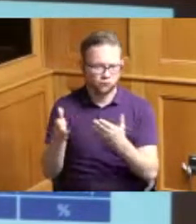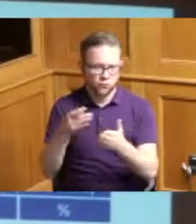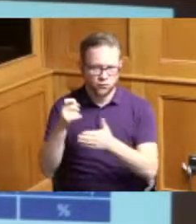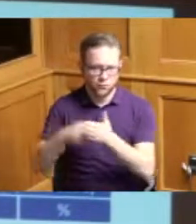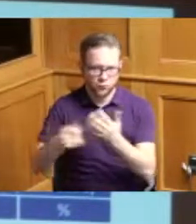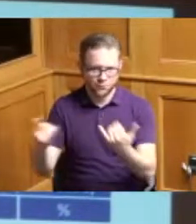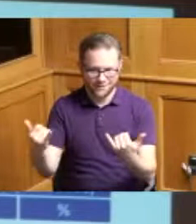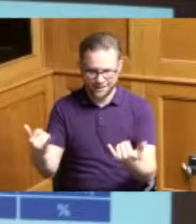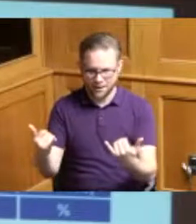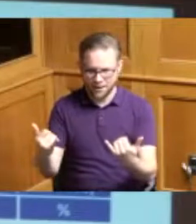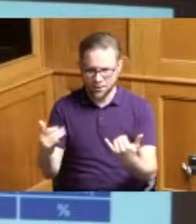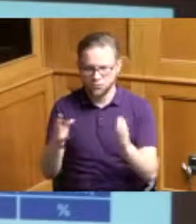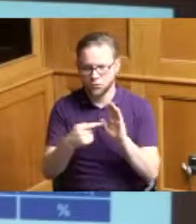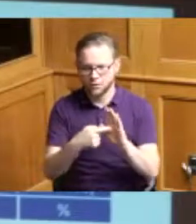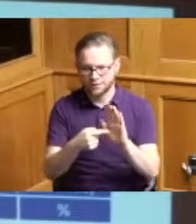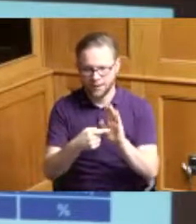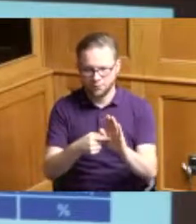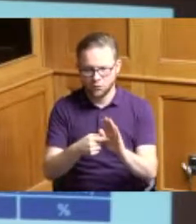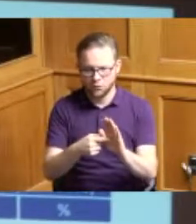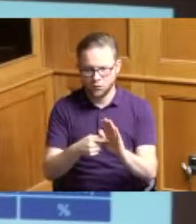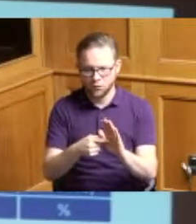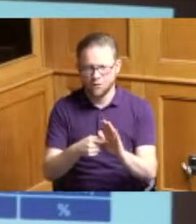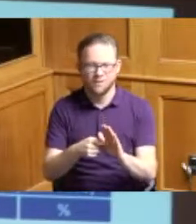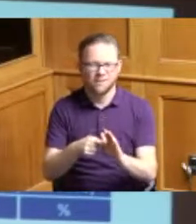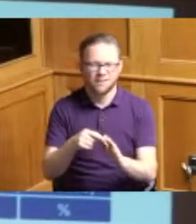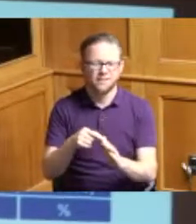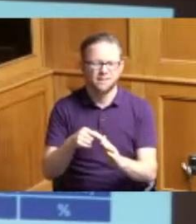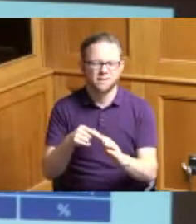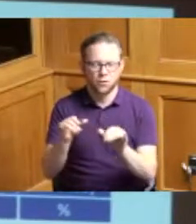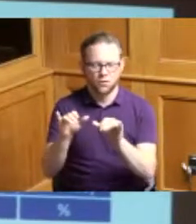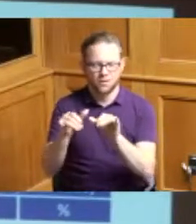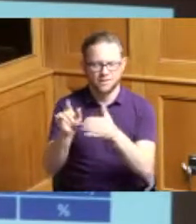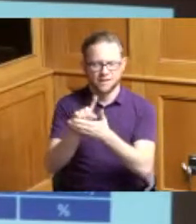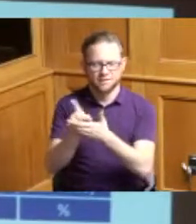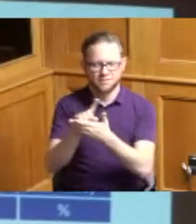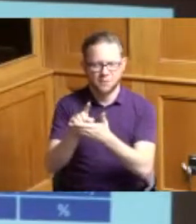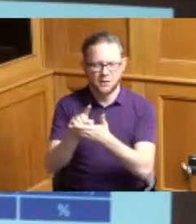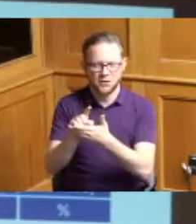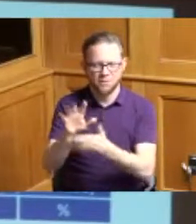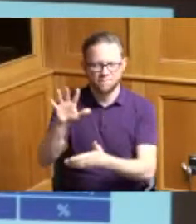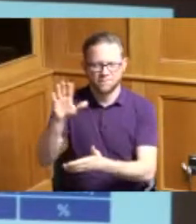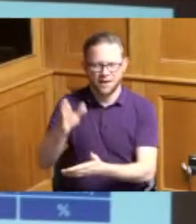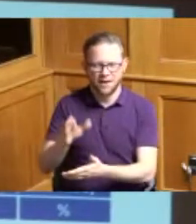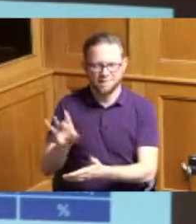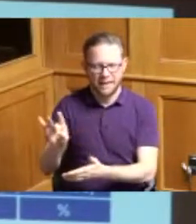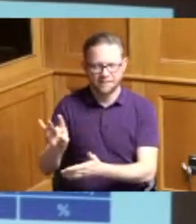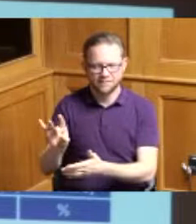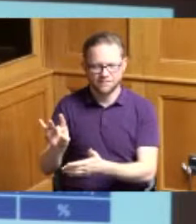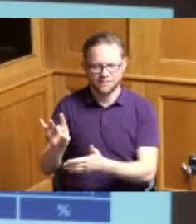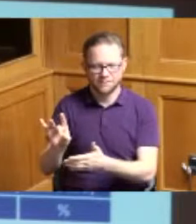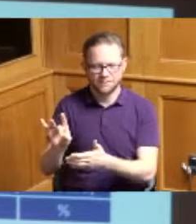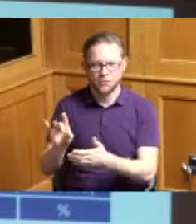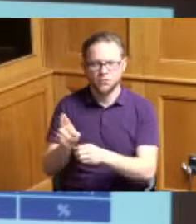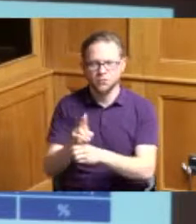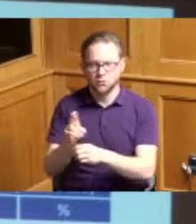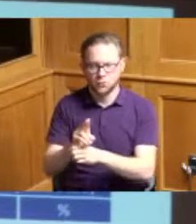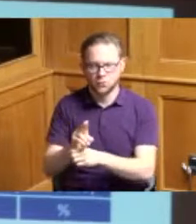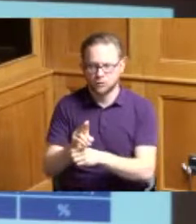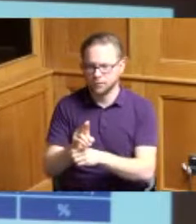this example has a 5 8 residential customer with a 5 8 inch meter using 5 CCF of volume